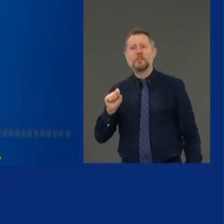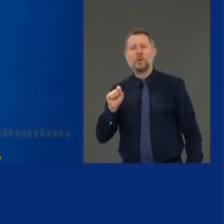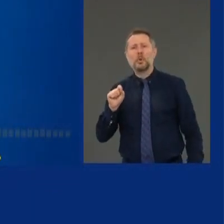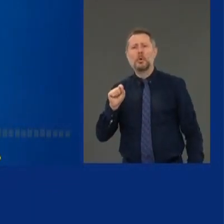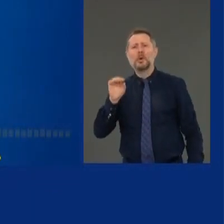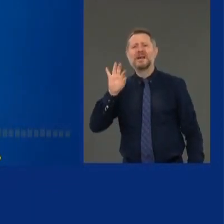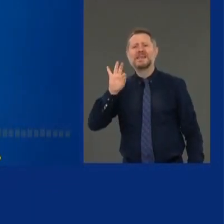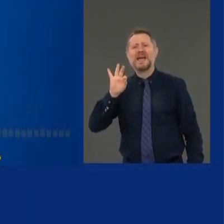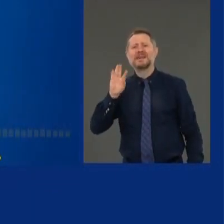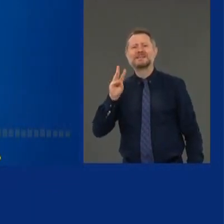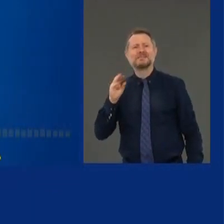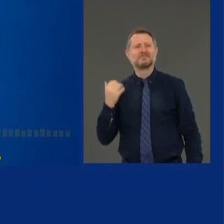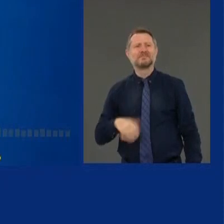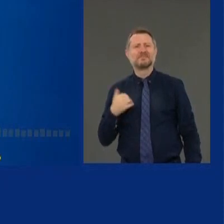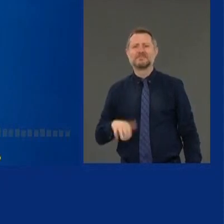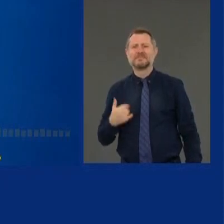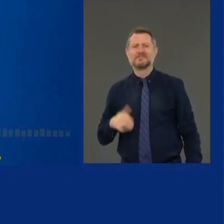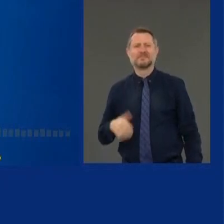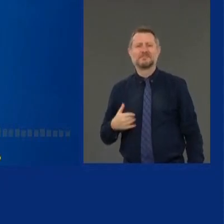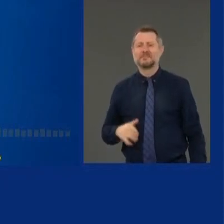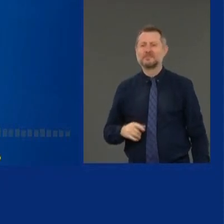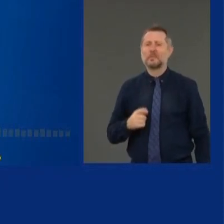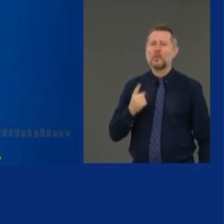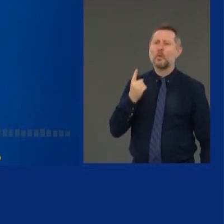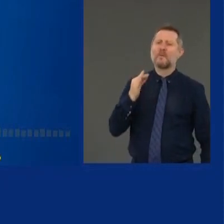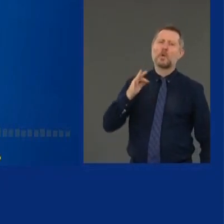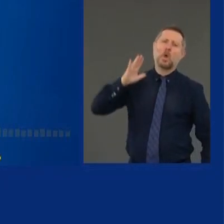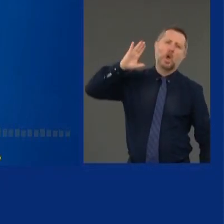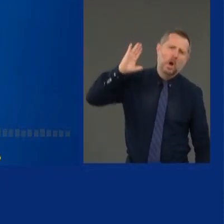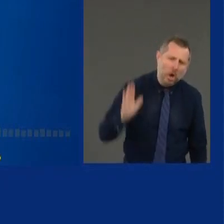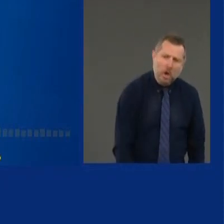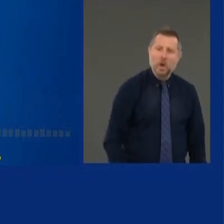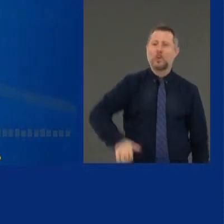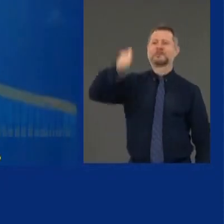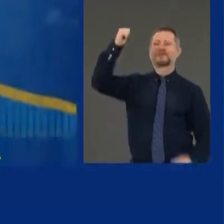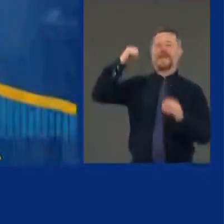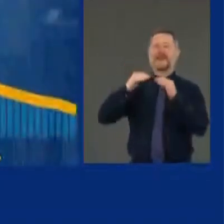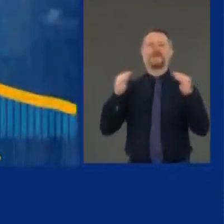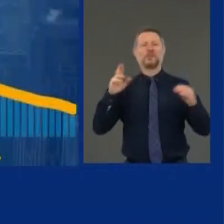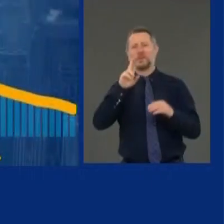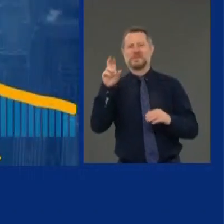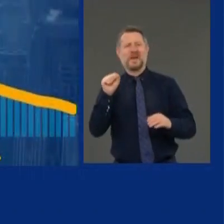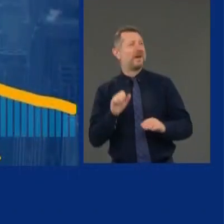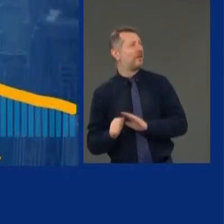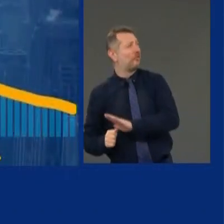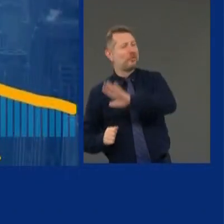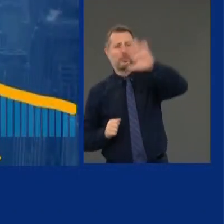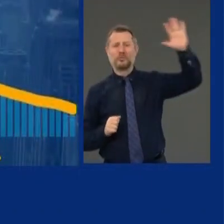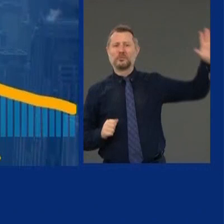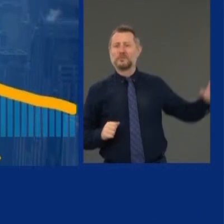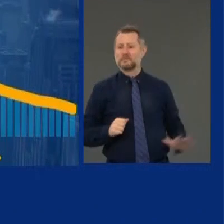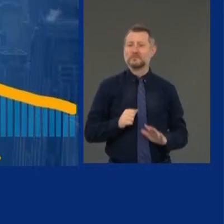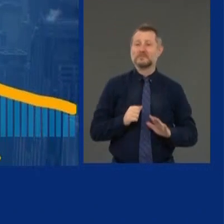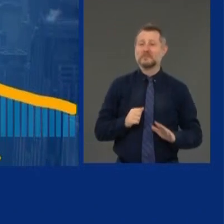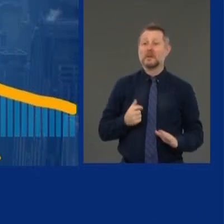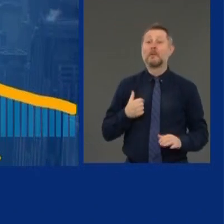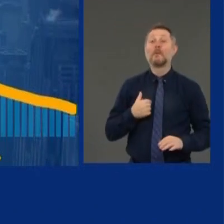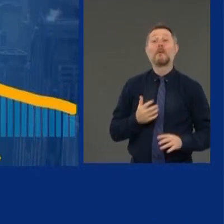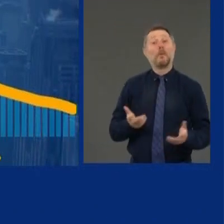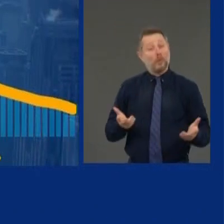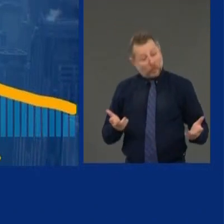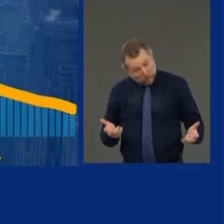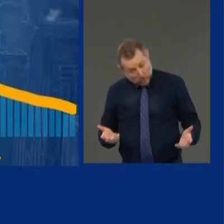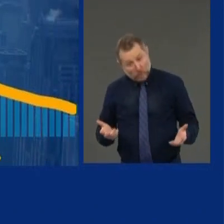PERIOD.